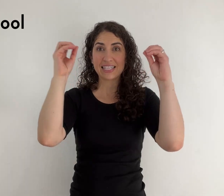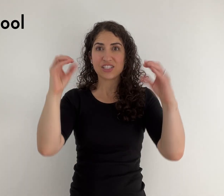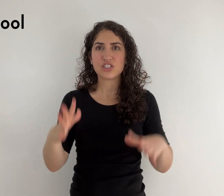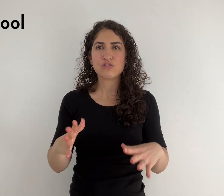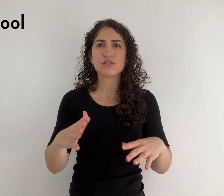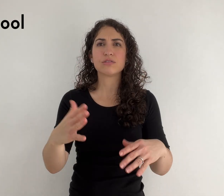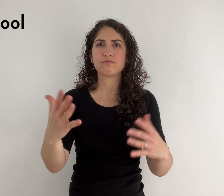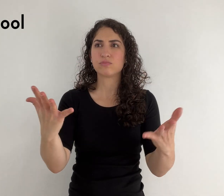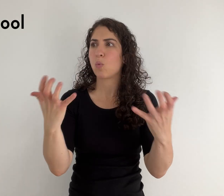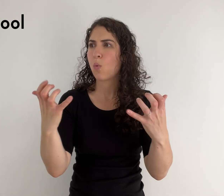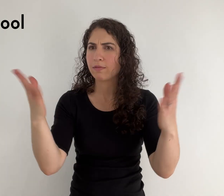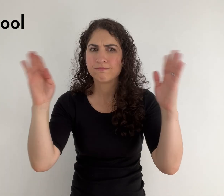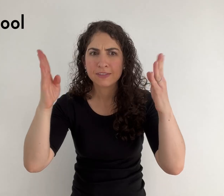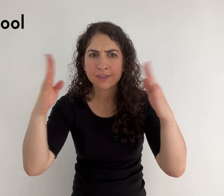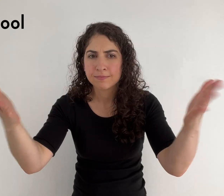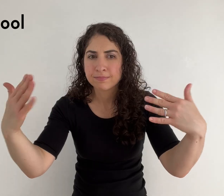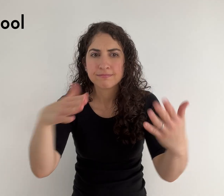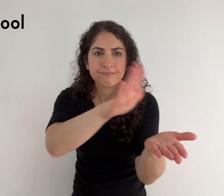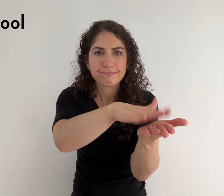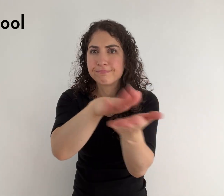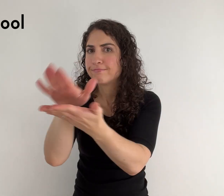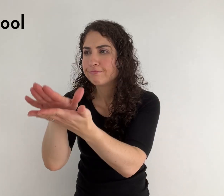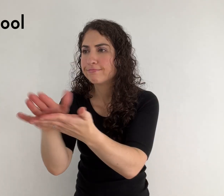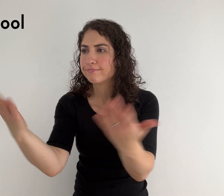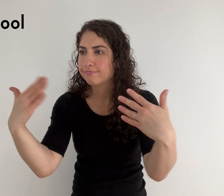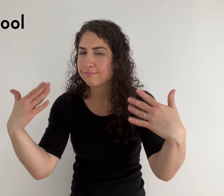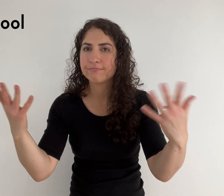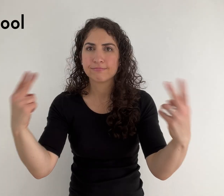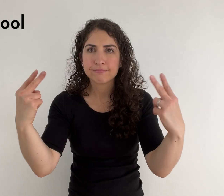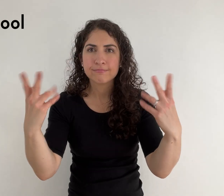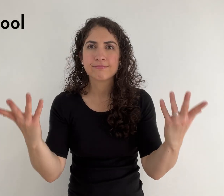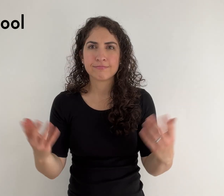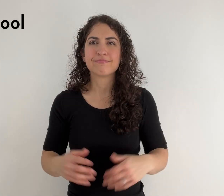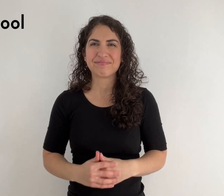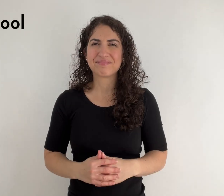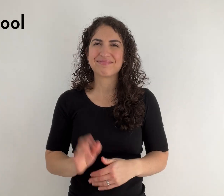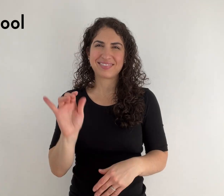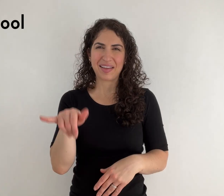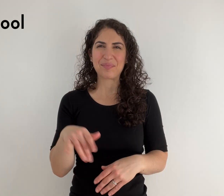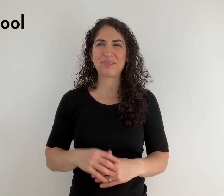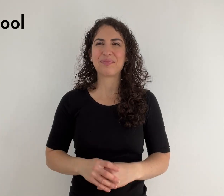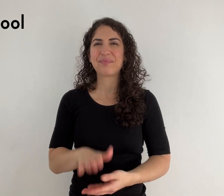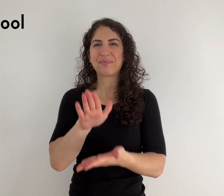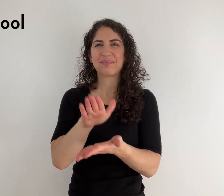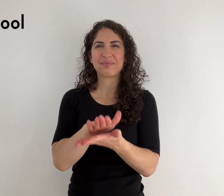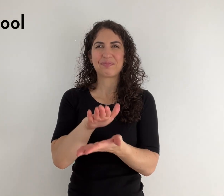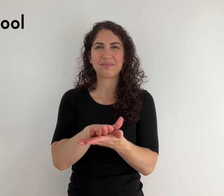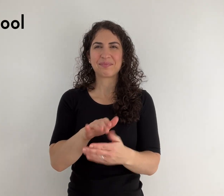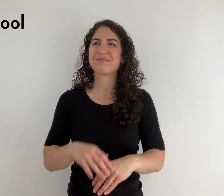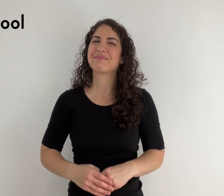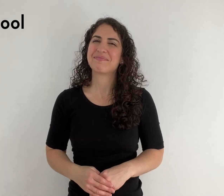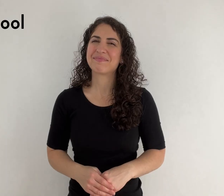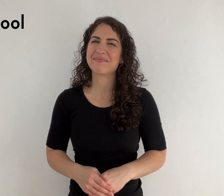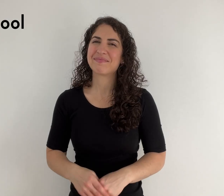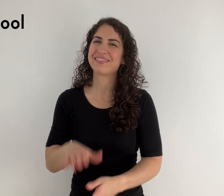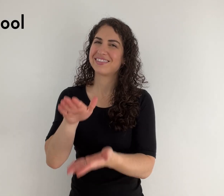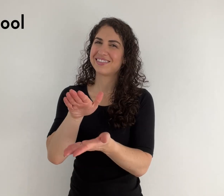It's like a teacher maybe wants attention, and claps at the students. "Look at me." SCHOOL